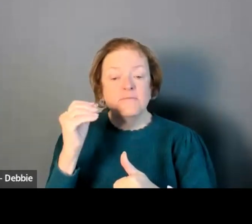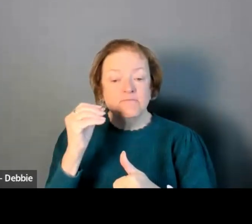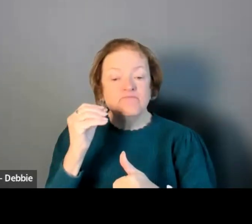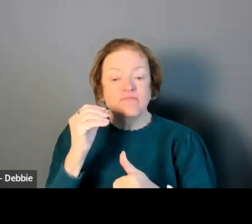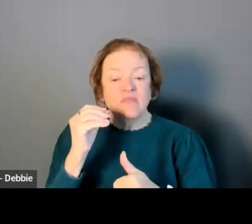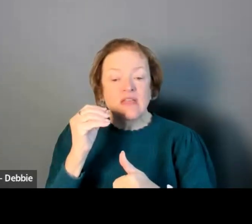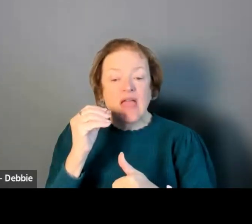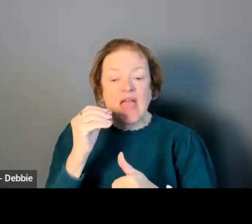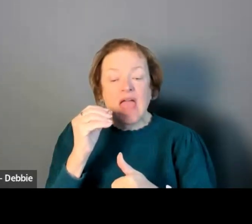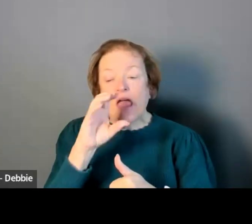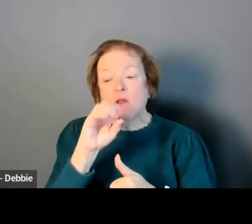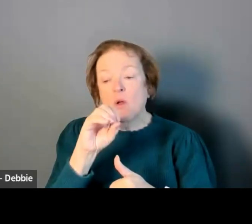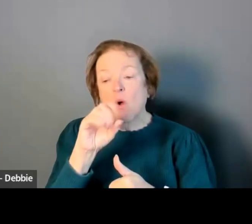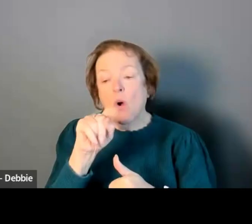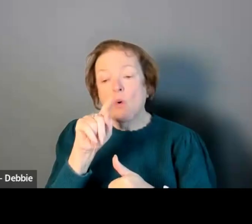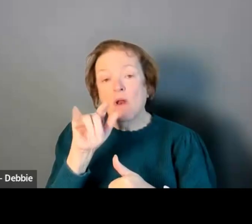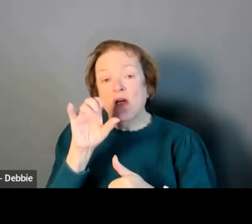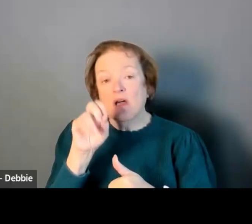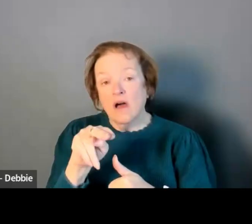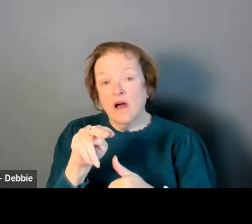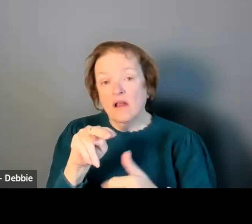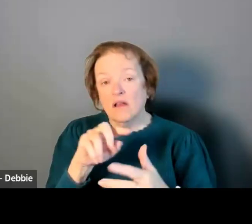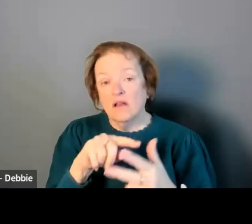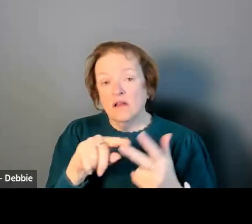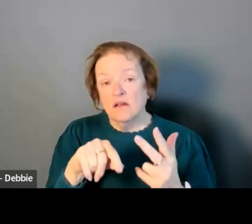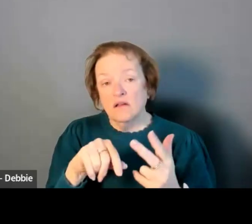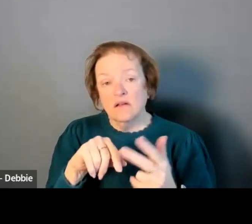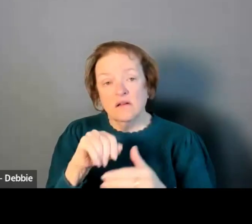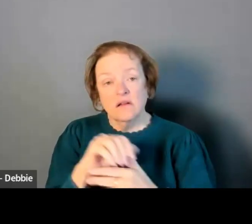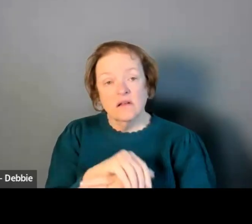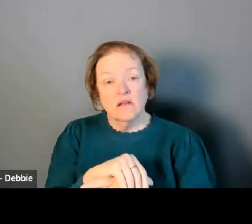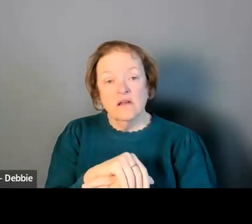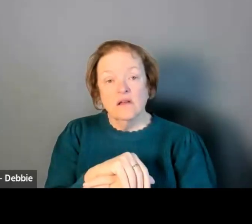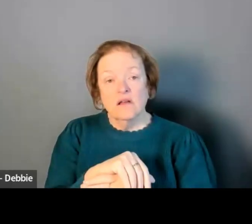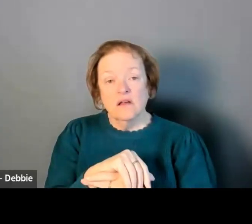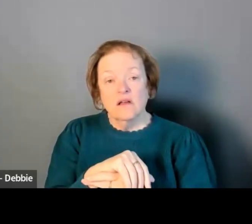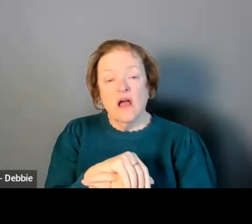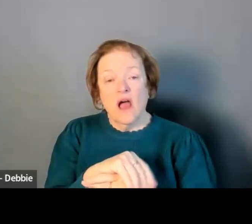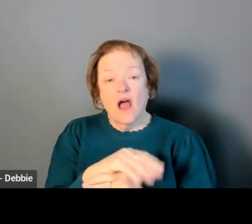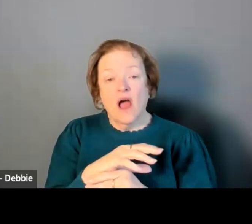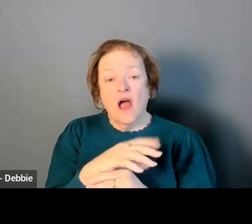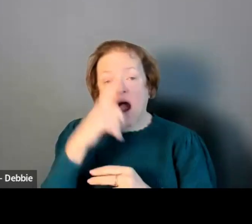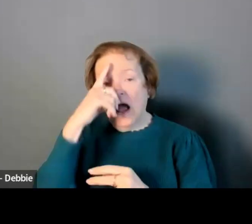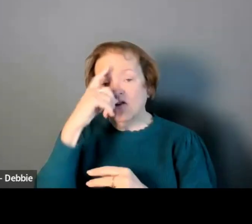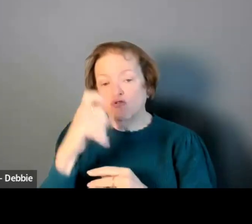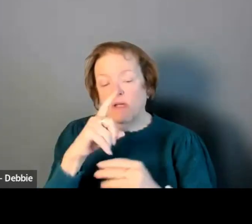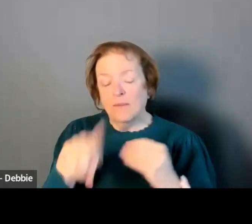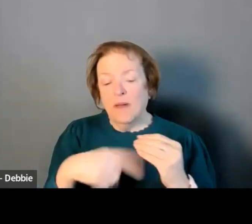Oticon, not as much, but Phonak hearing aids, I feel like I dream about them in my sleep.